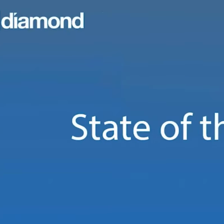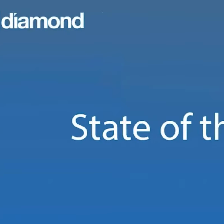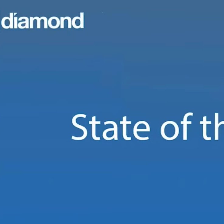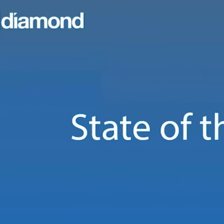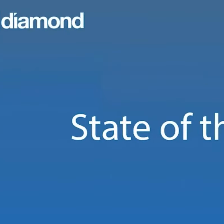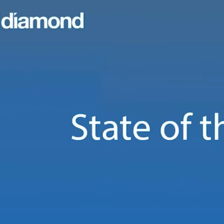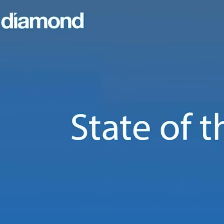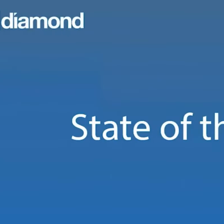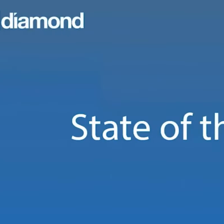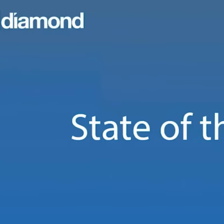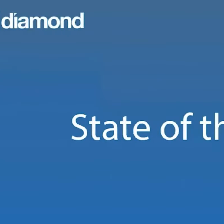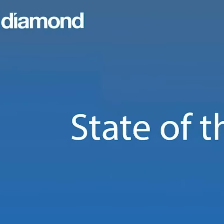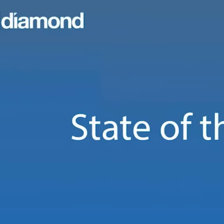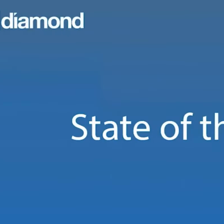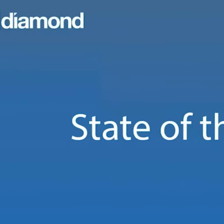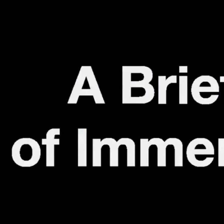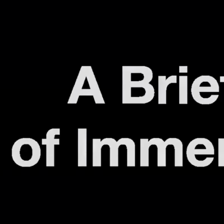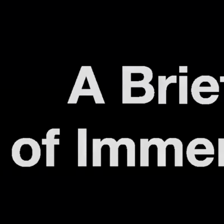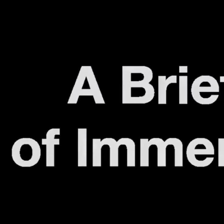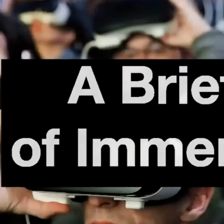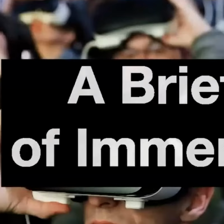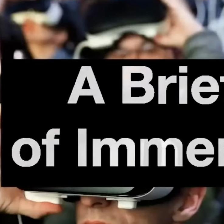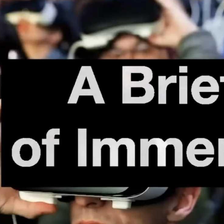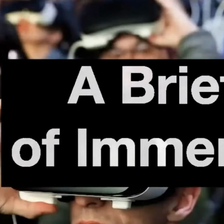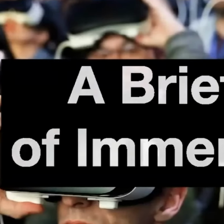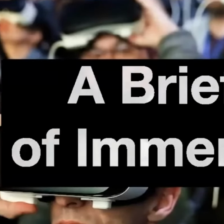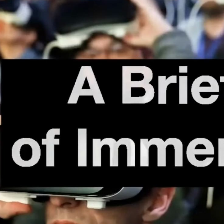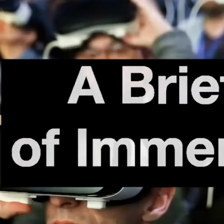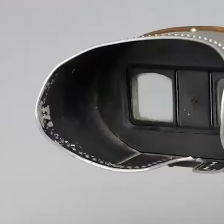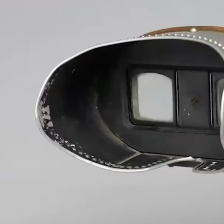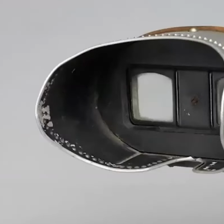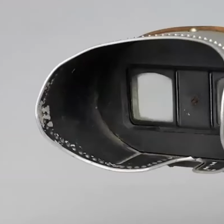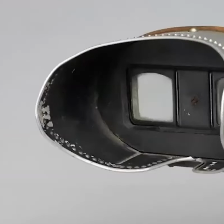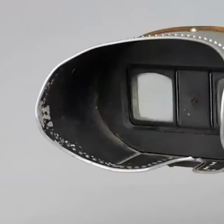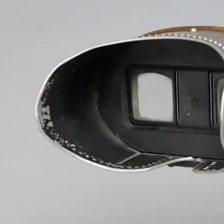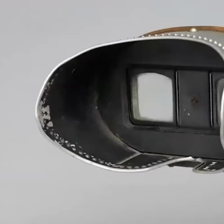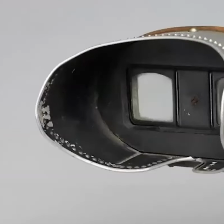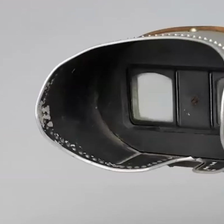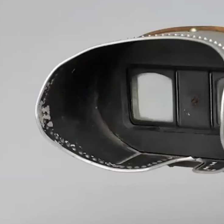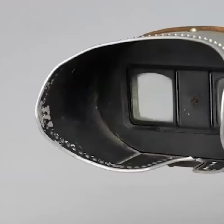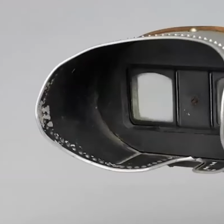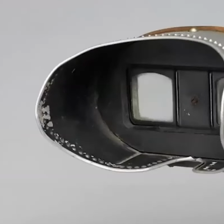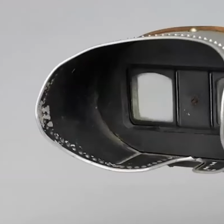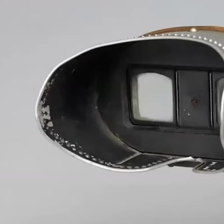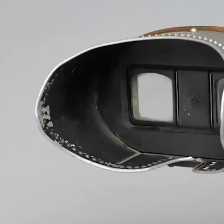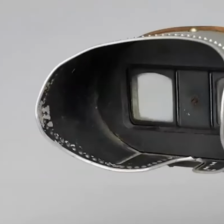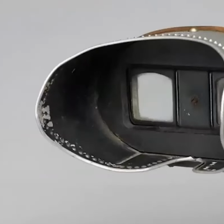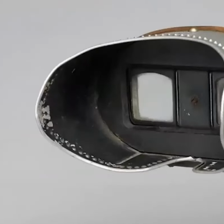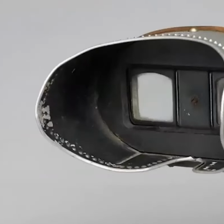Let's quickly look at where we came from. Chadwick Turner: In the 1860s, people were able to see 3D images